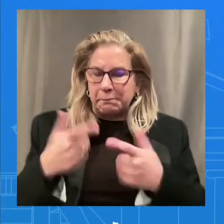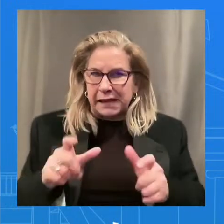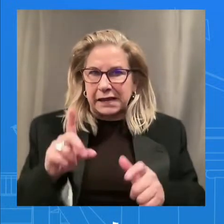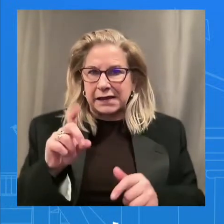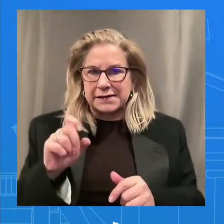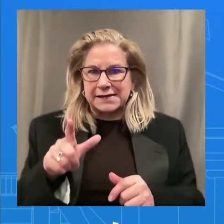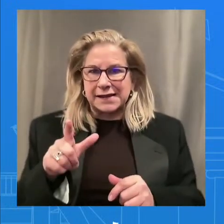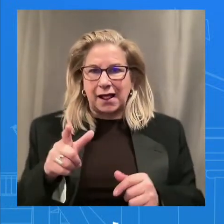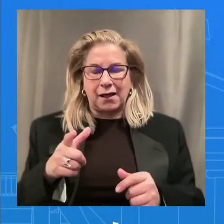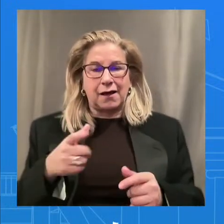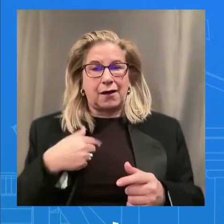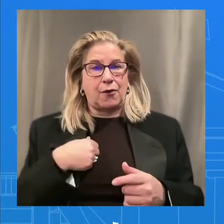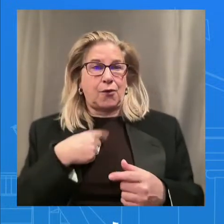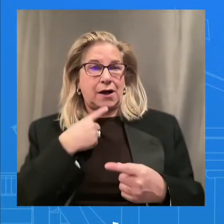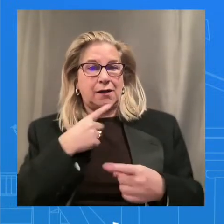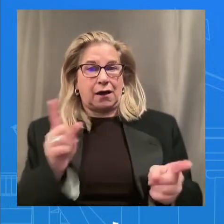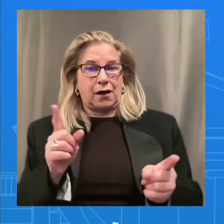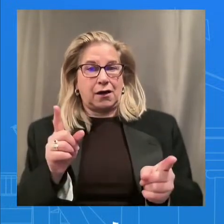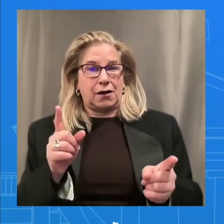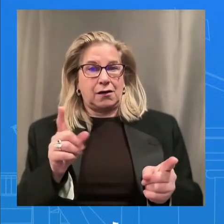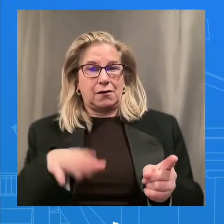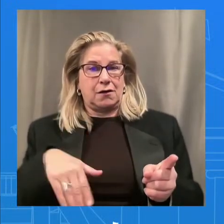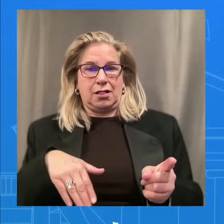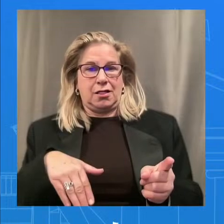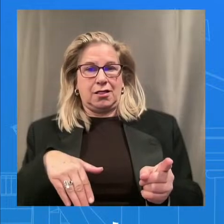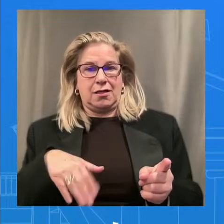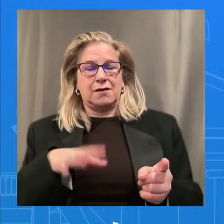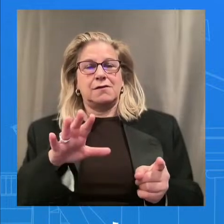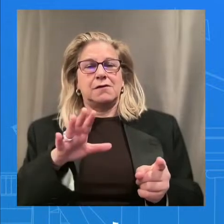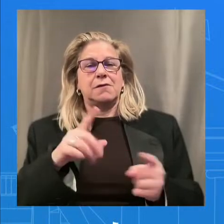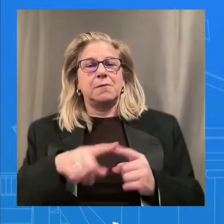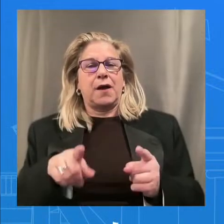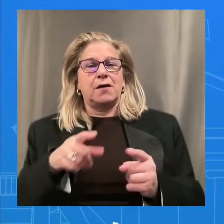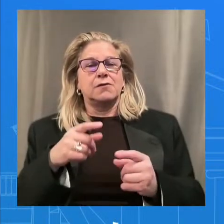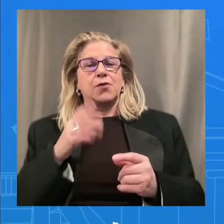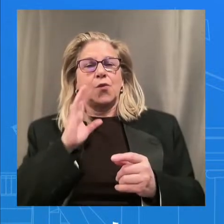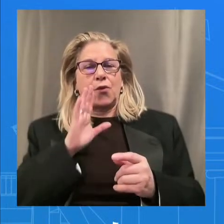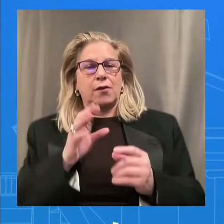But lowering costs on medical -- medical prescription drugs,